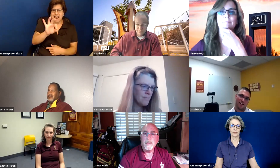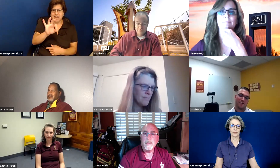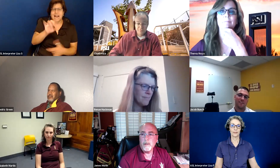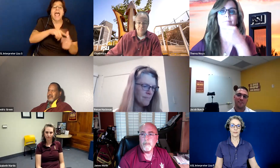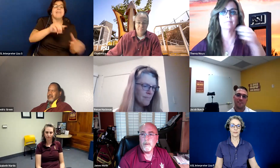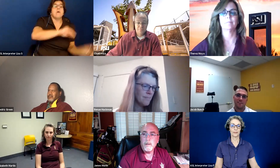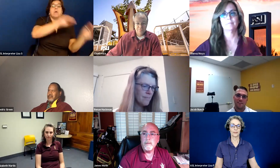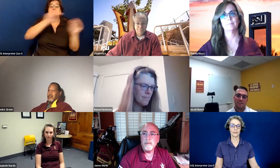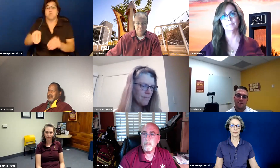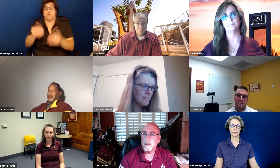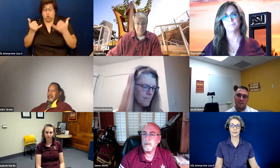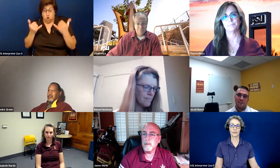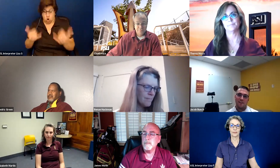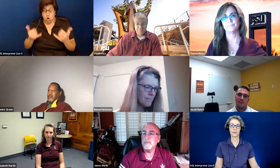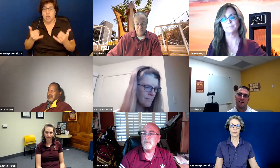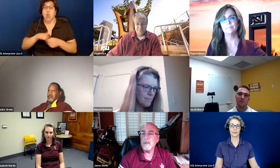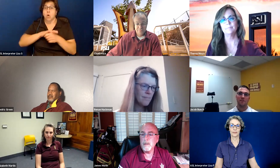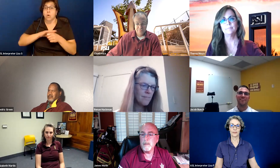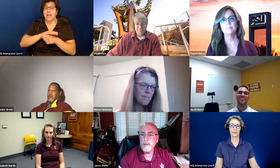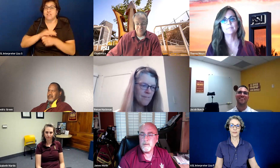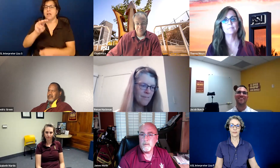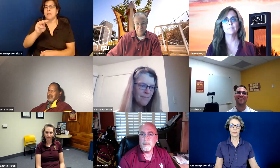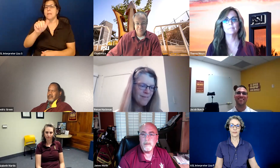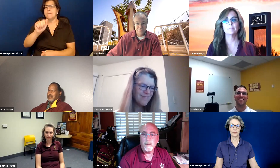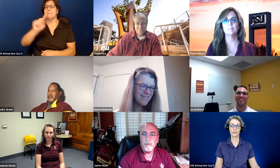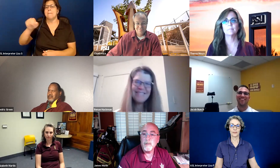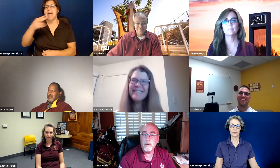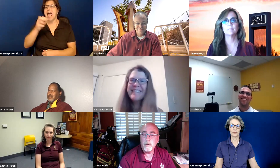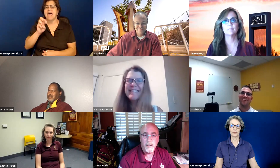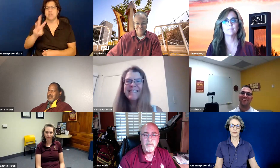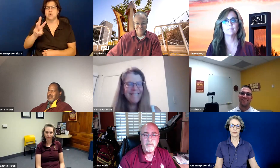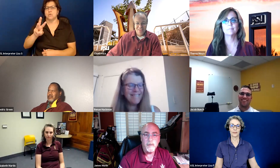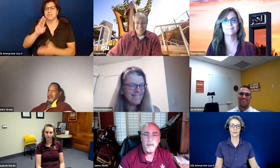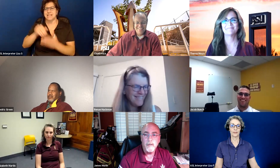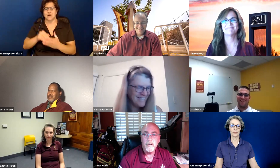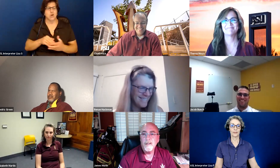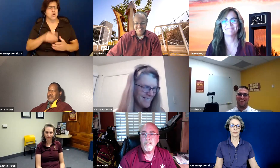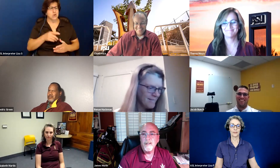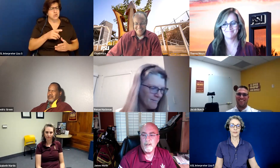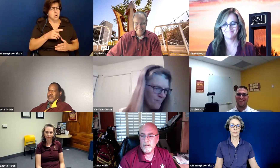So we went from one older ASU building to a much older ASU building.